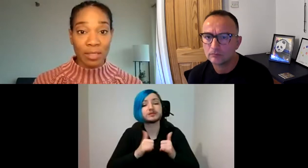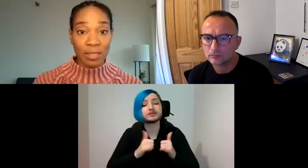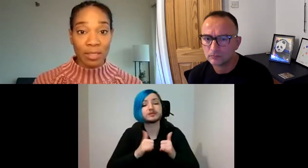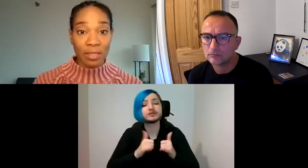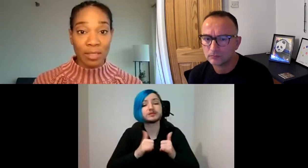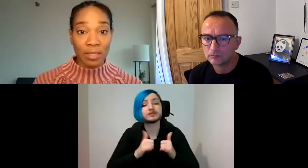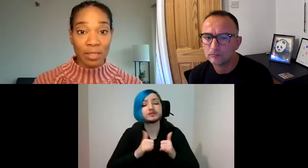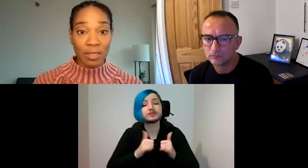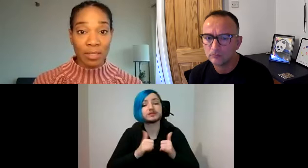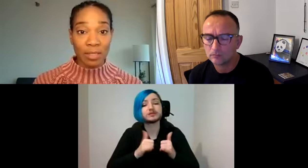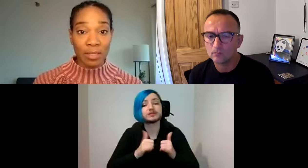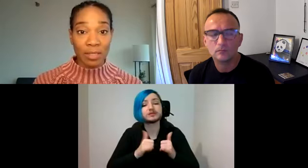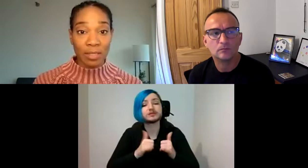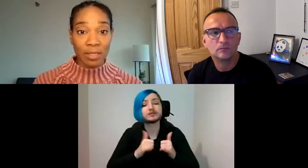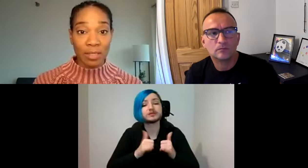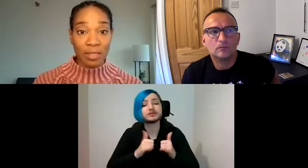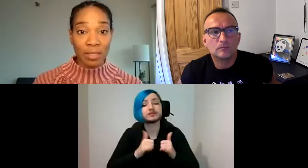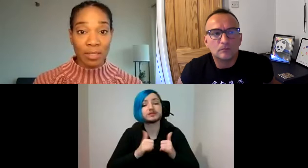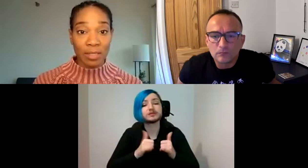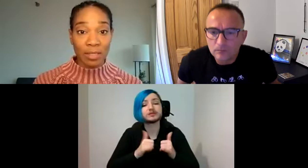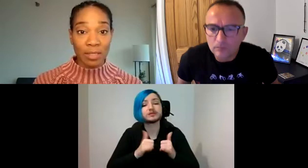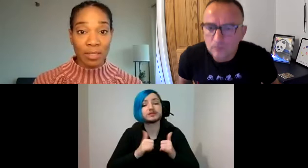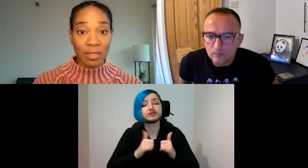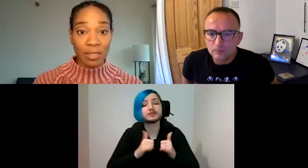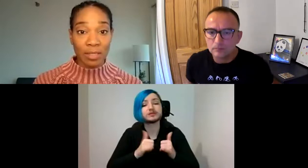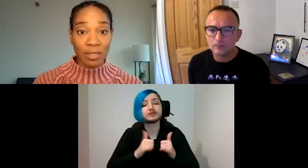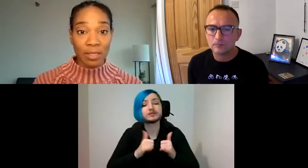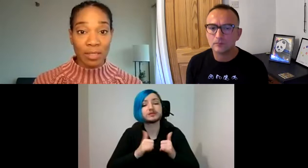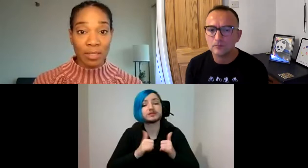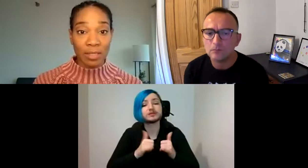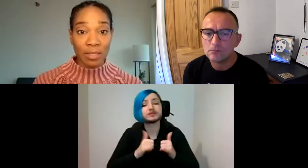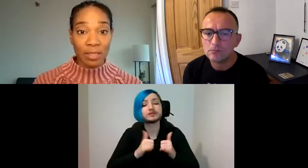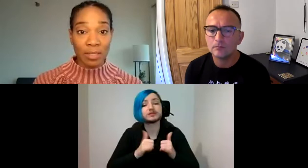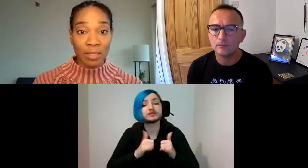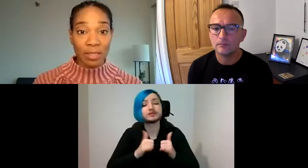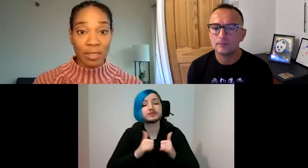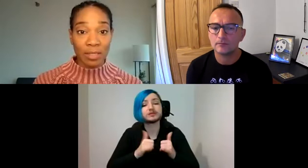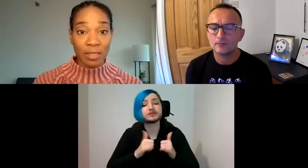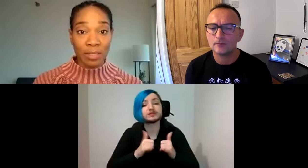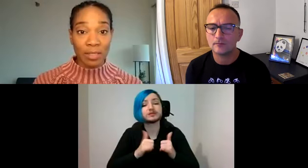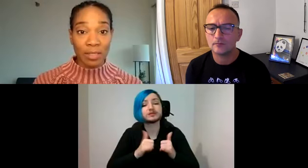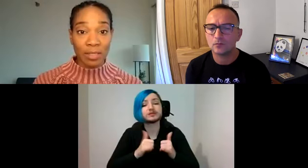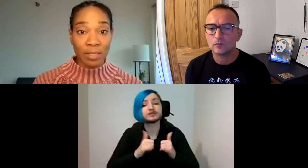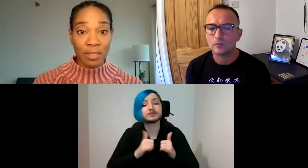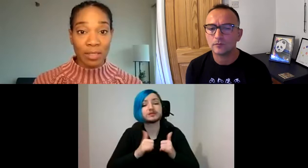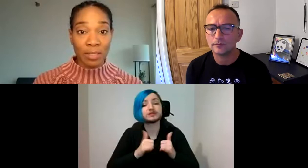those that are minority in whatever way, whether talking about race, abilities, whether we are talking